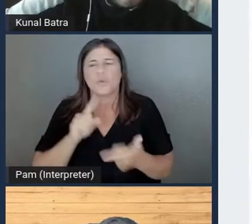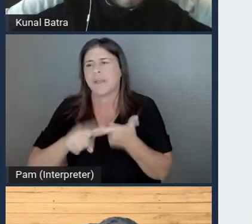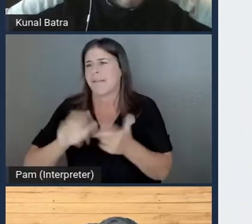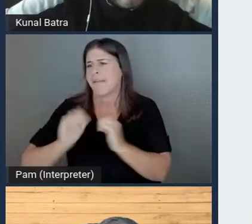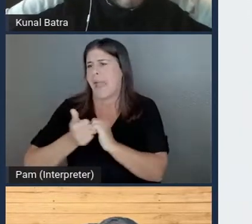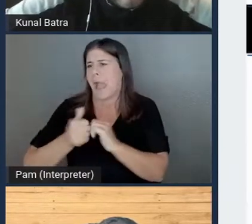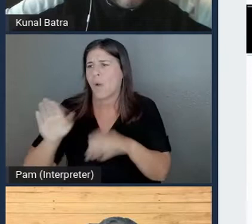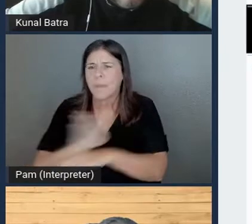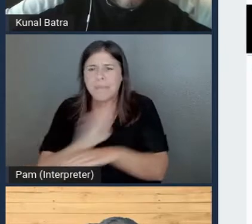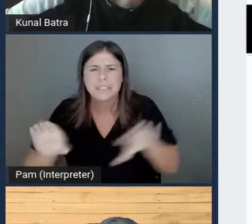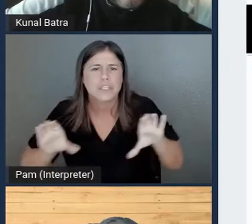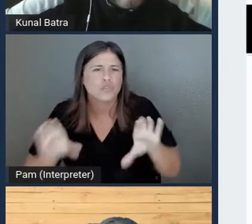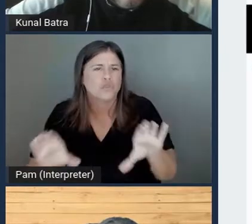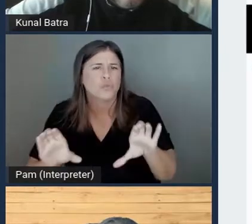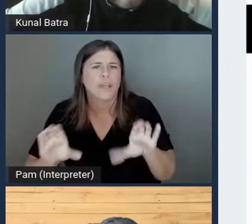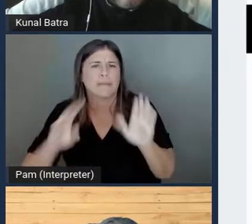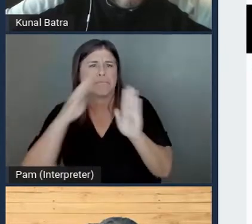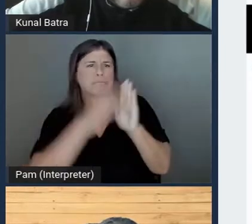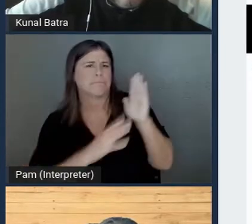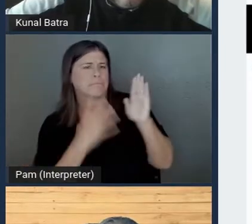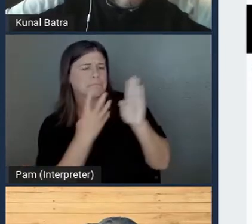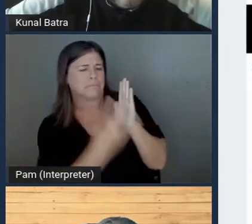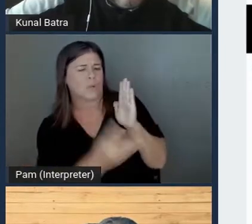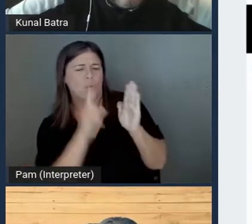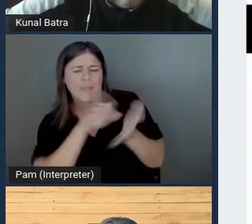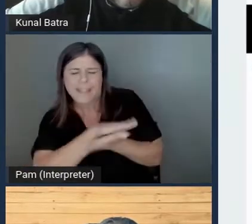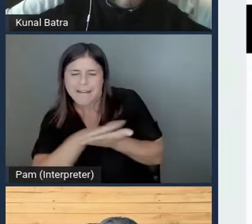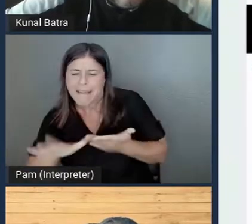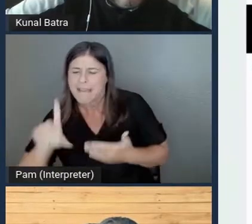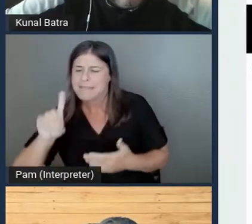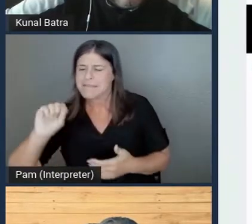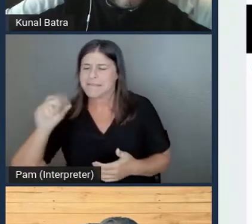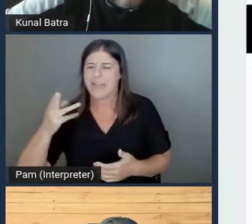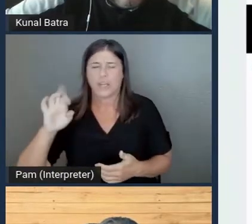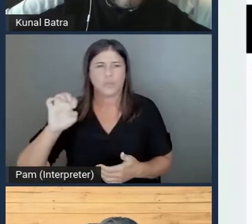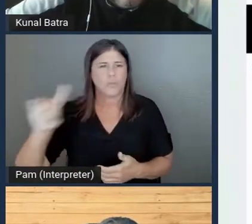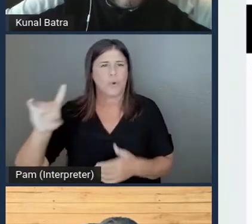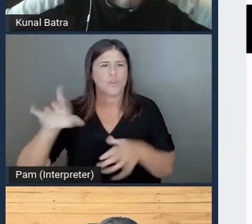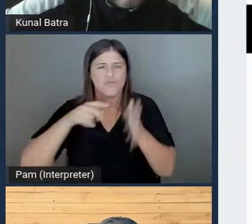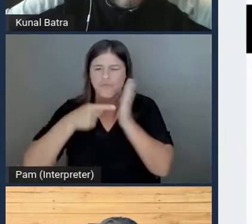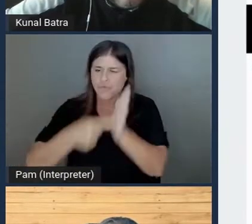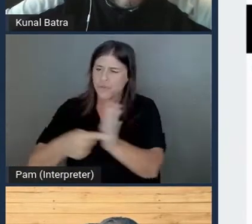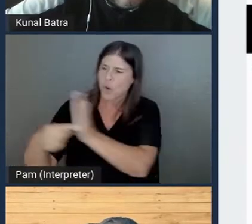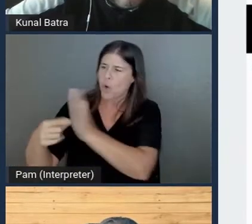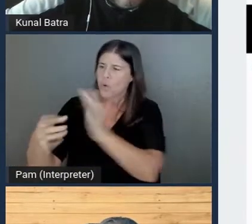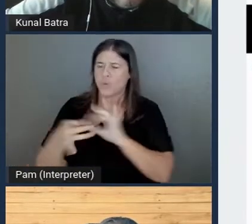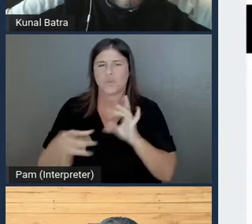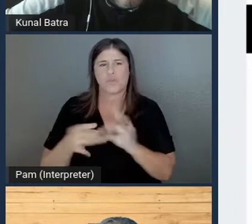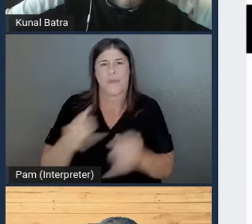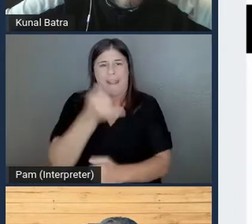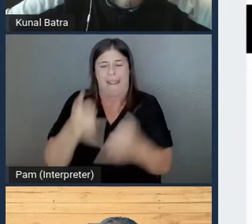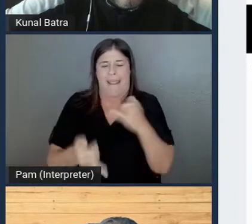So you can create really nice dashboards to tell your story. So this is what an end product in QuickSight would look like.